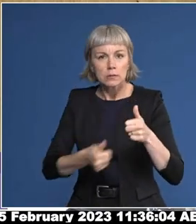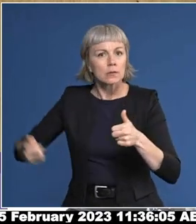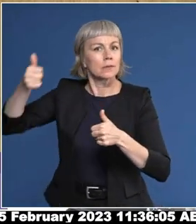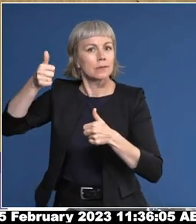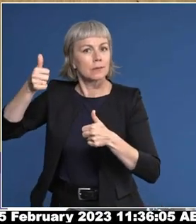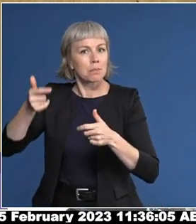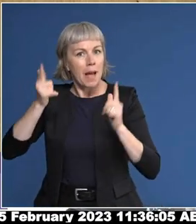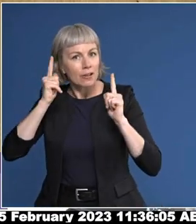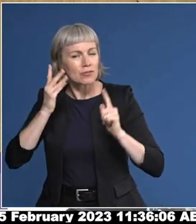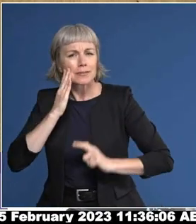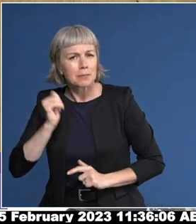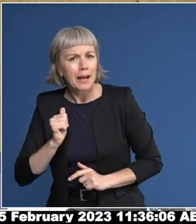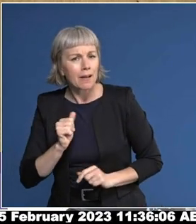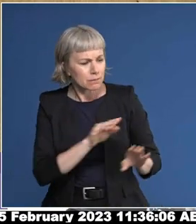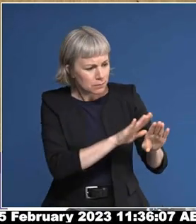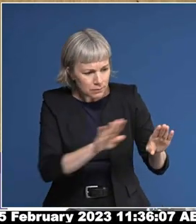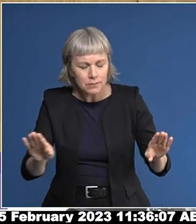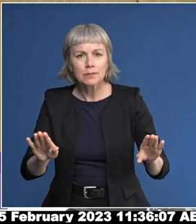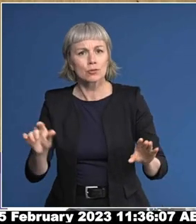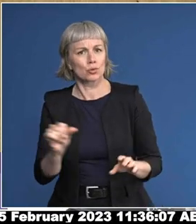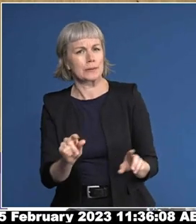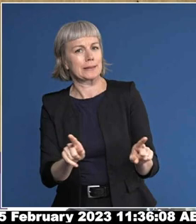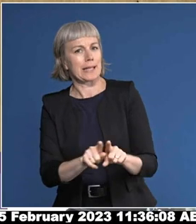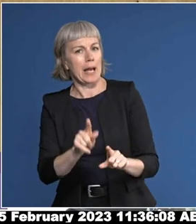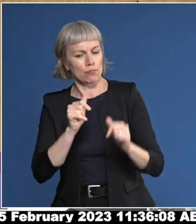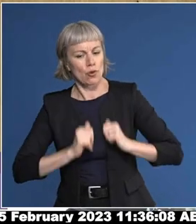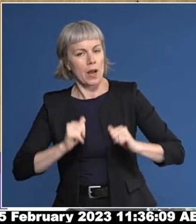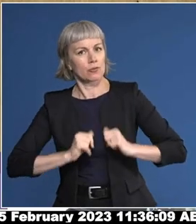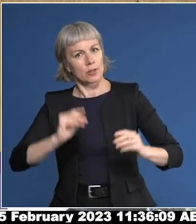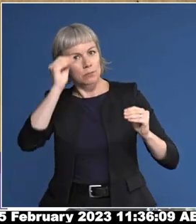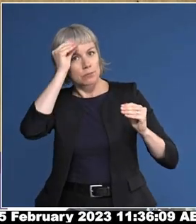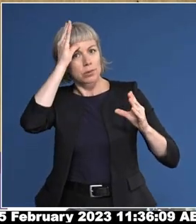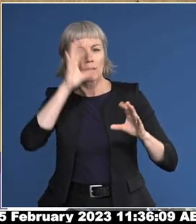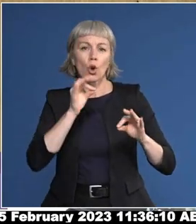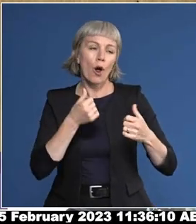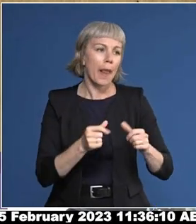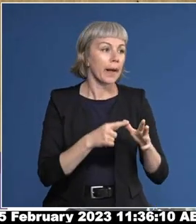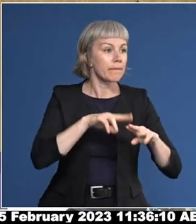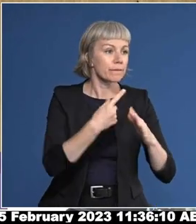that is not a closed list, rather than having an Afford way or a Sunnyfield way of